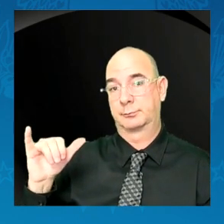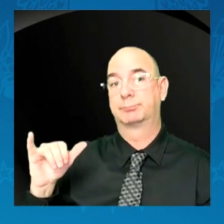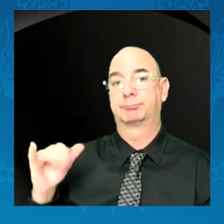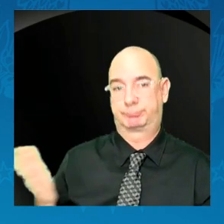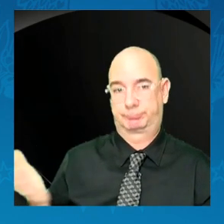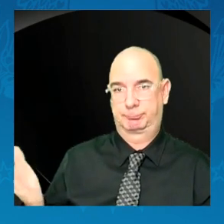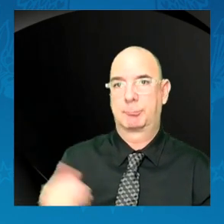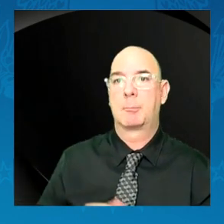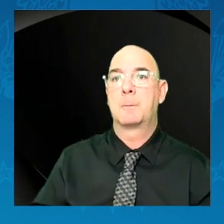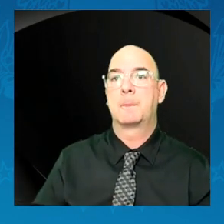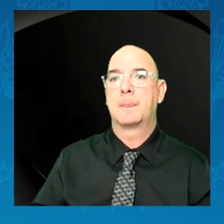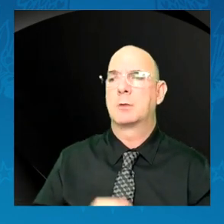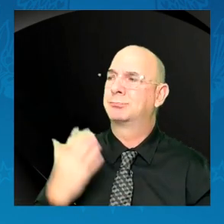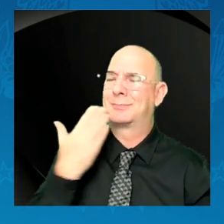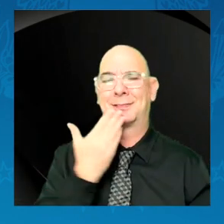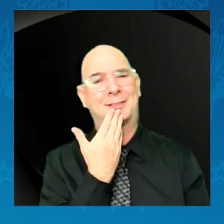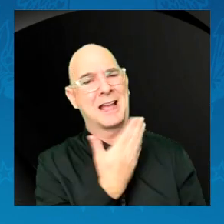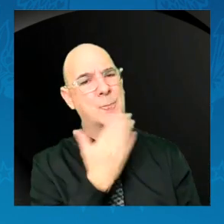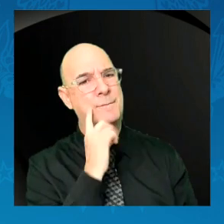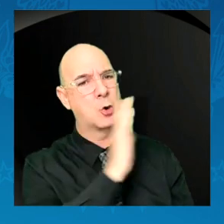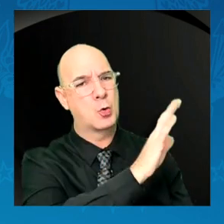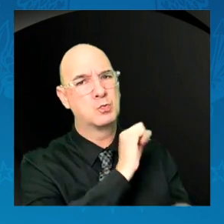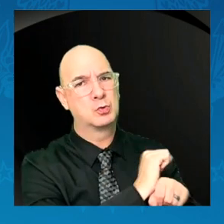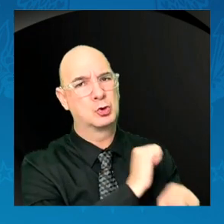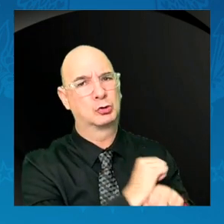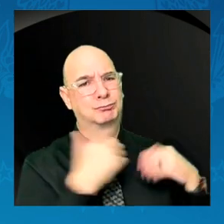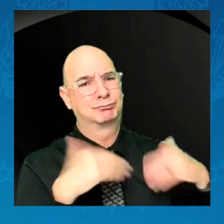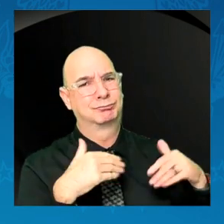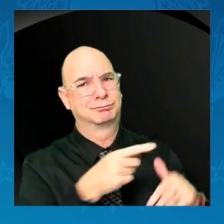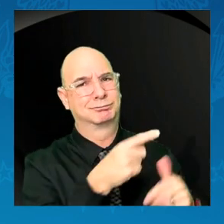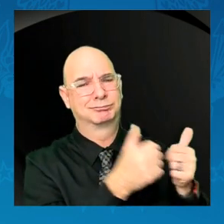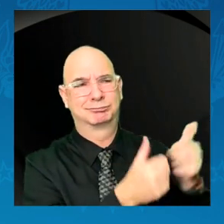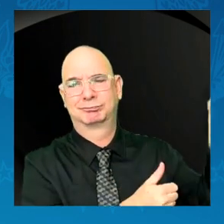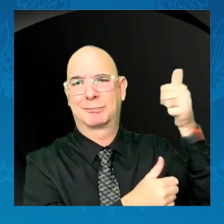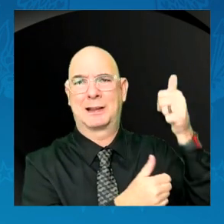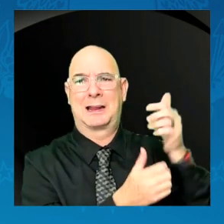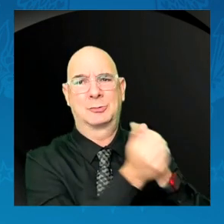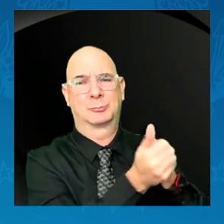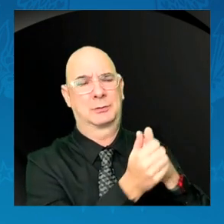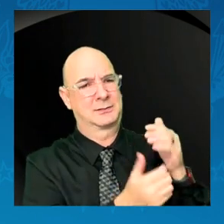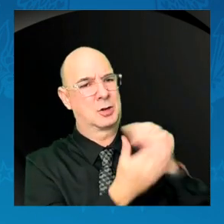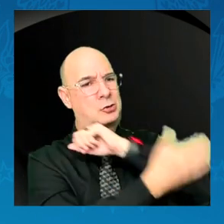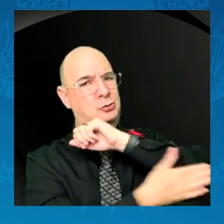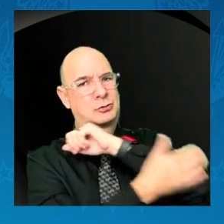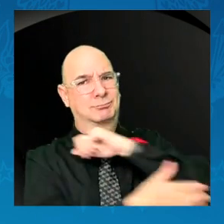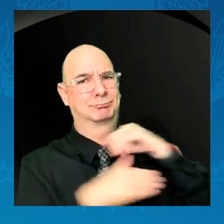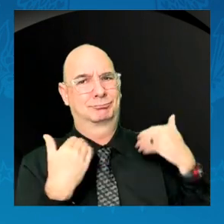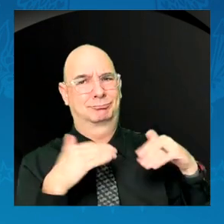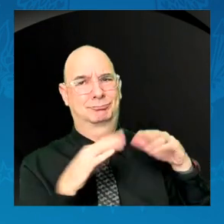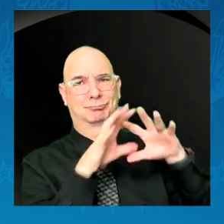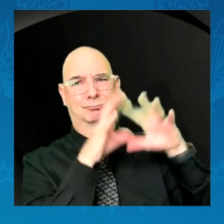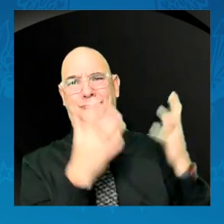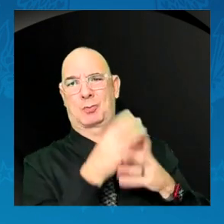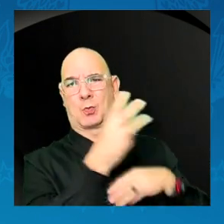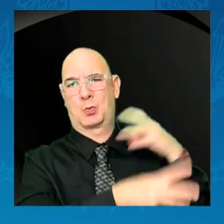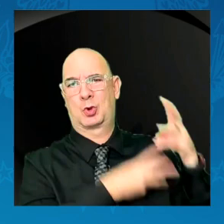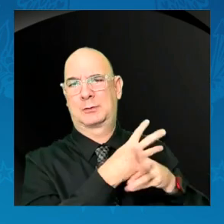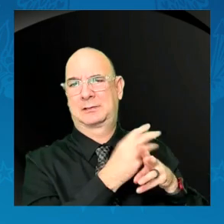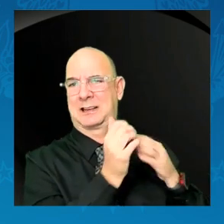You are a leader of the country, if not a global leader. On the issue of climate, you've been banging the drum for quite some time.